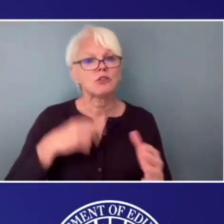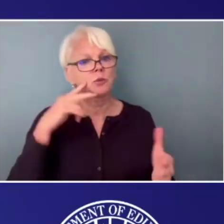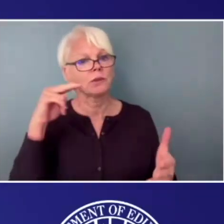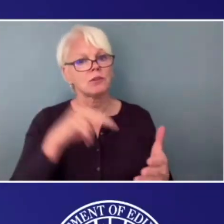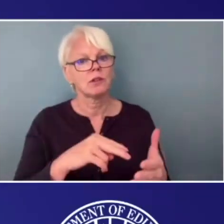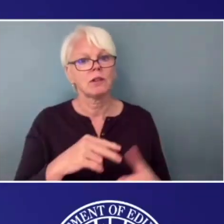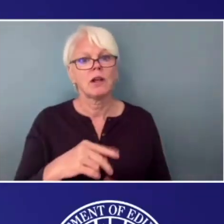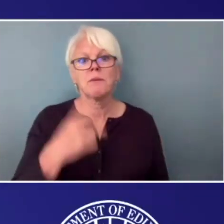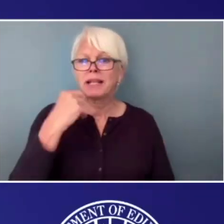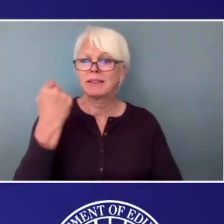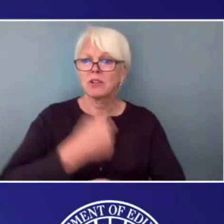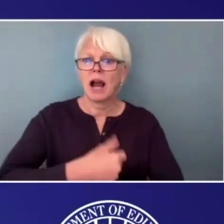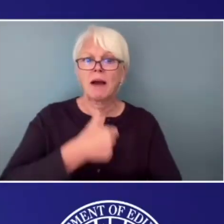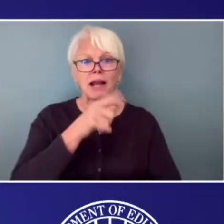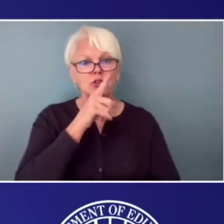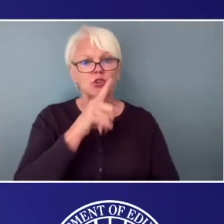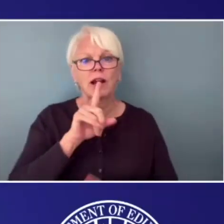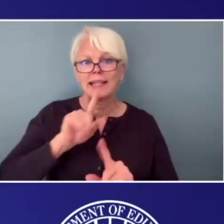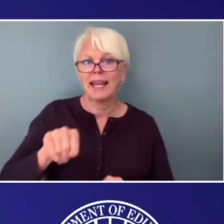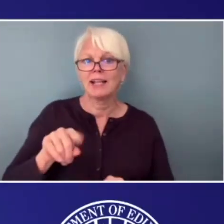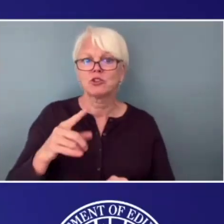With the shutdown, I'm not sure I can answer that yet. So give me just a second, please.